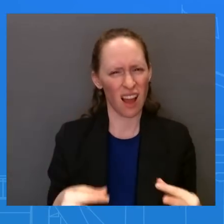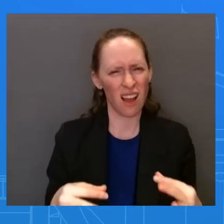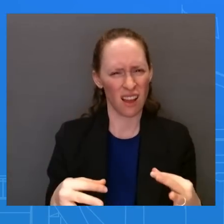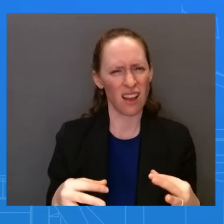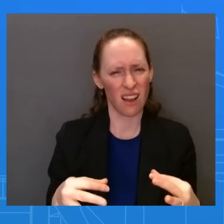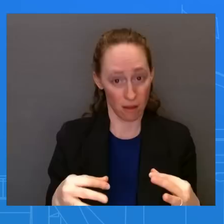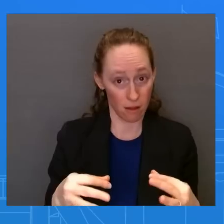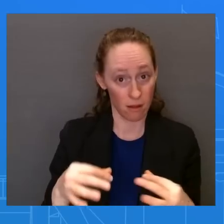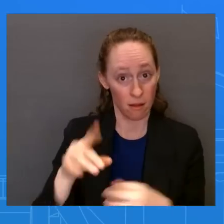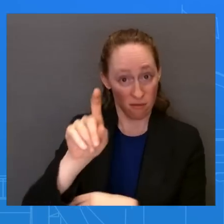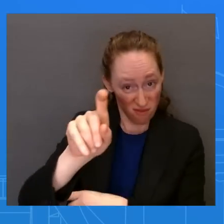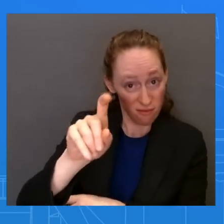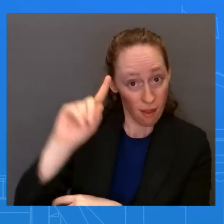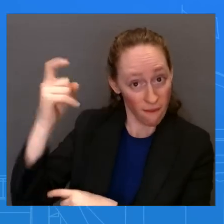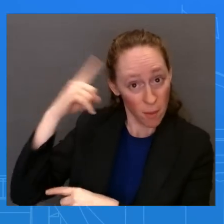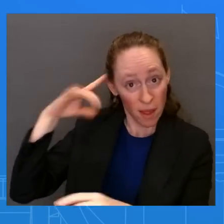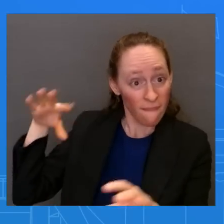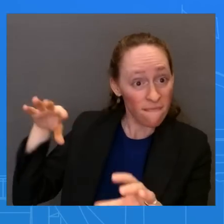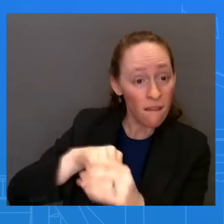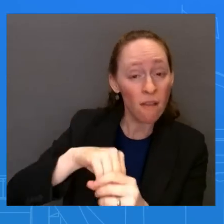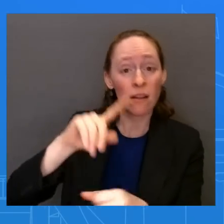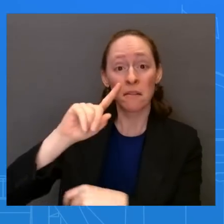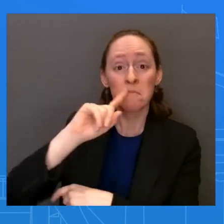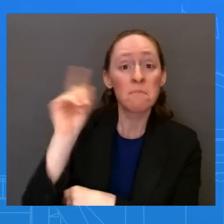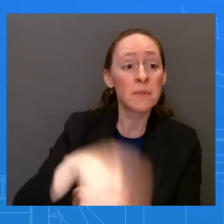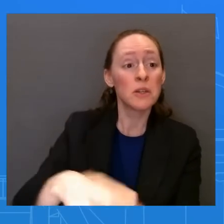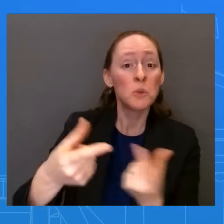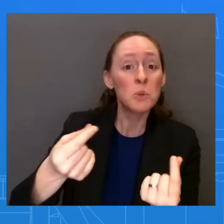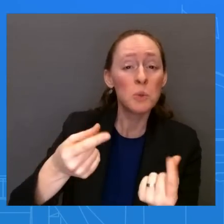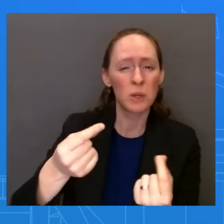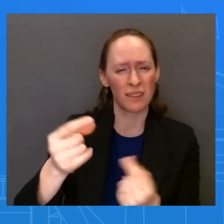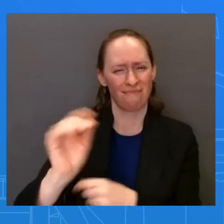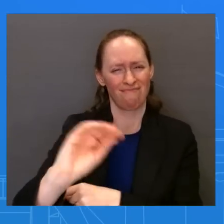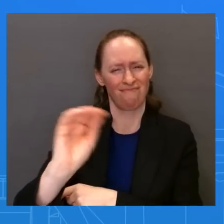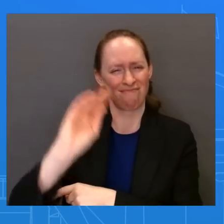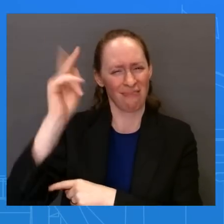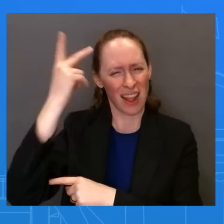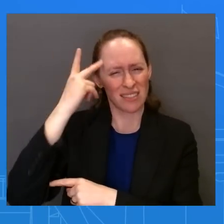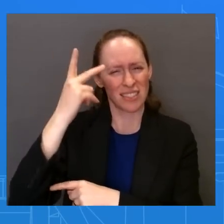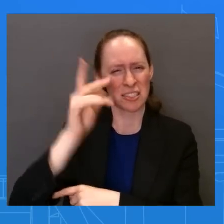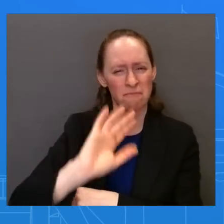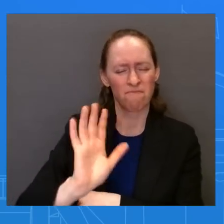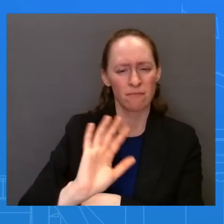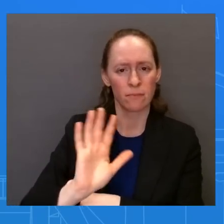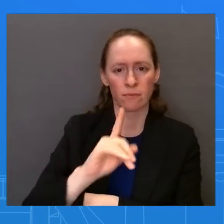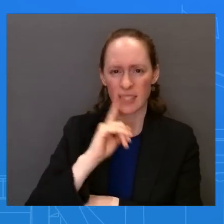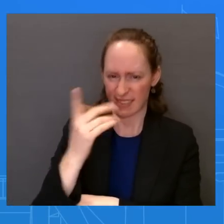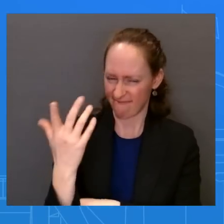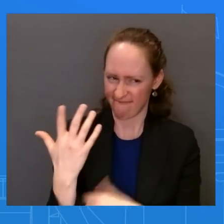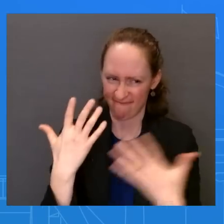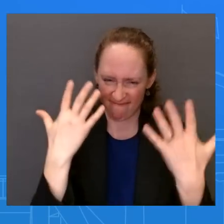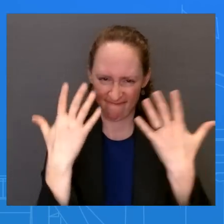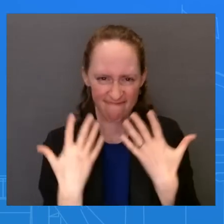Unfortunately, that is exactly what Republican officials are doing in Congress. Despite the outcome of the midterm elections